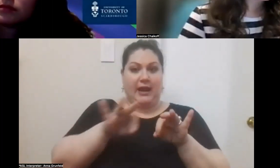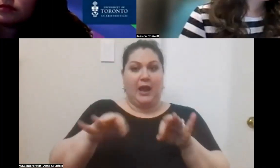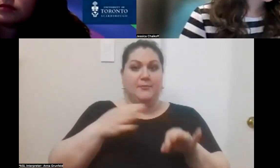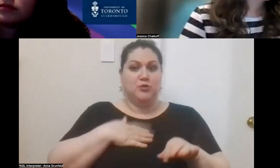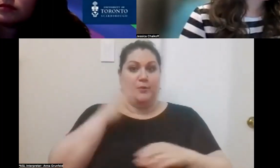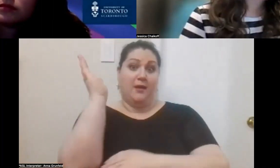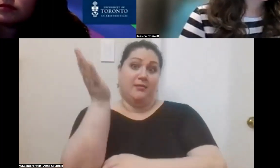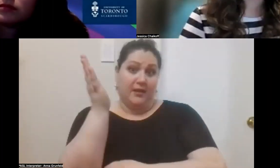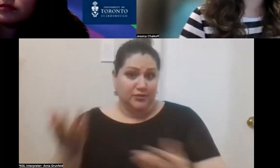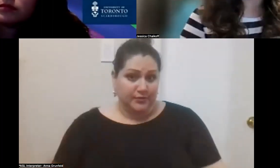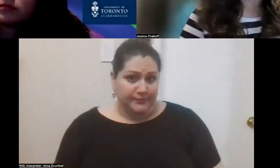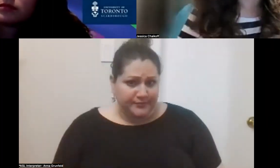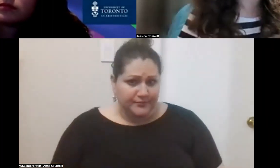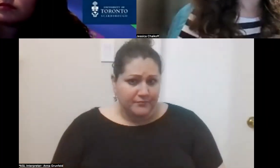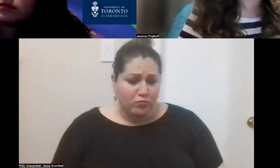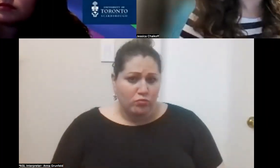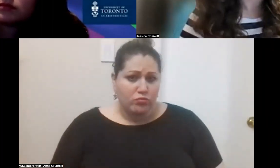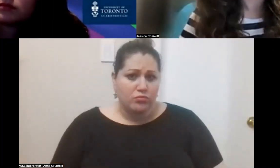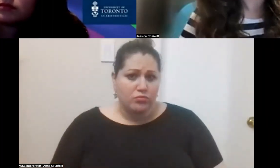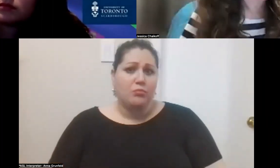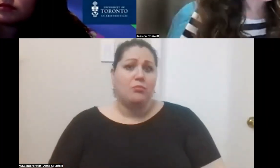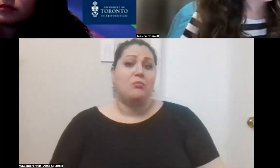So that's the main thing I really want to see.